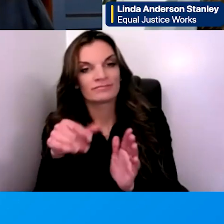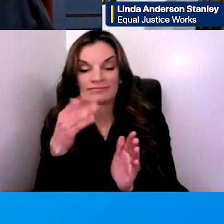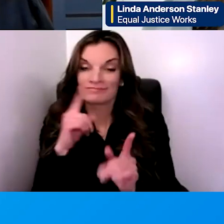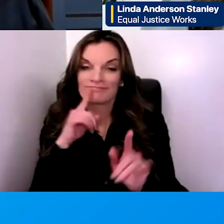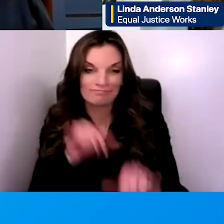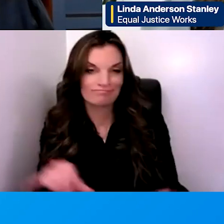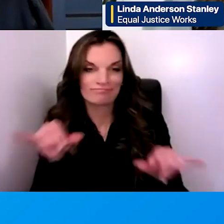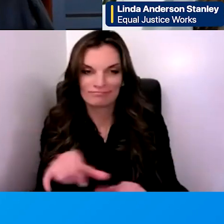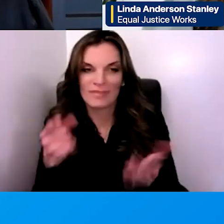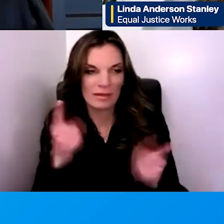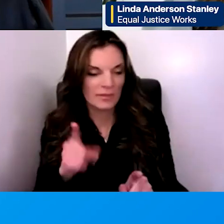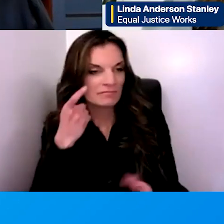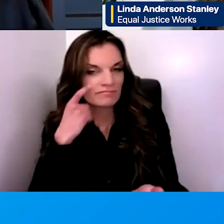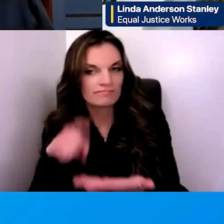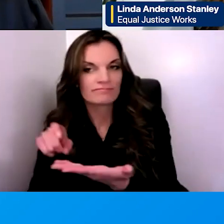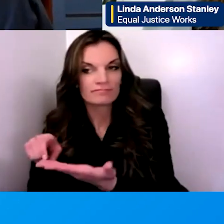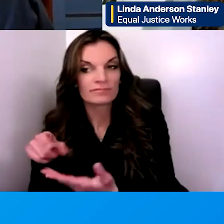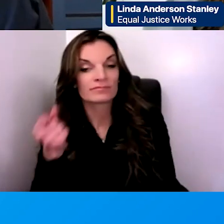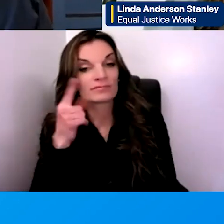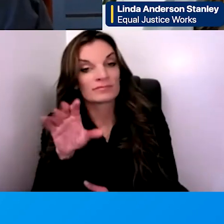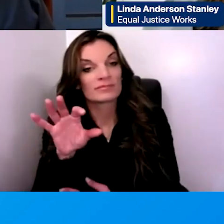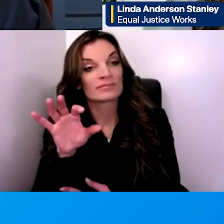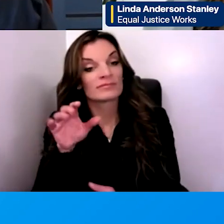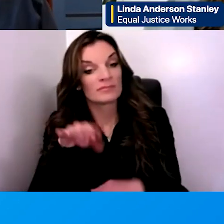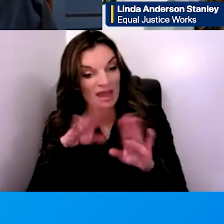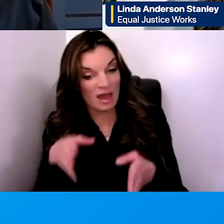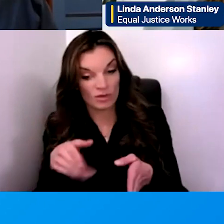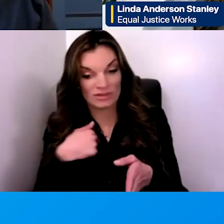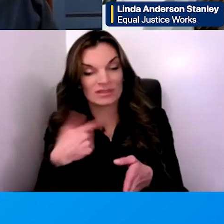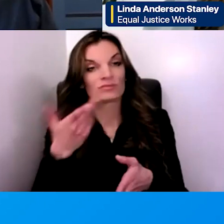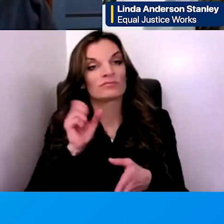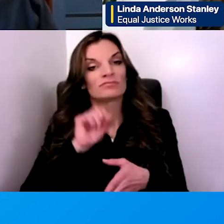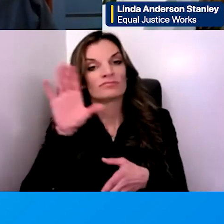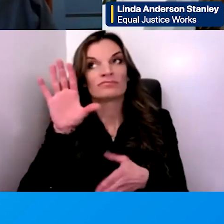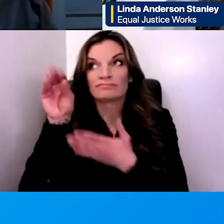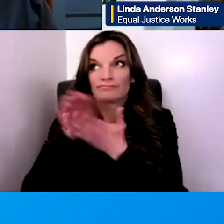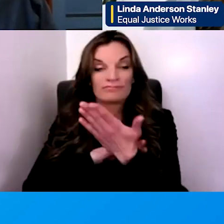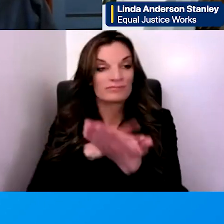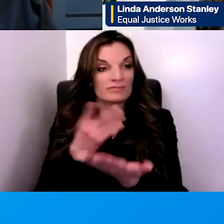inspect your home after you applied for benefits, they ask if you are willing to relocate. And in this case the client was